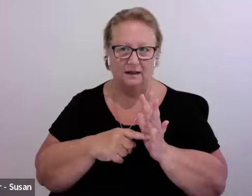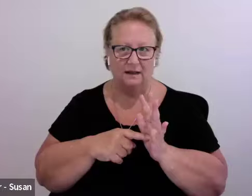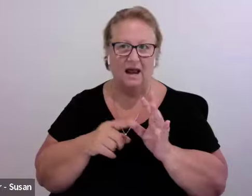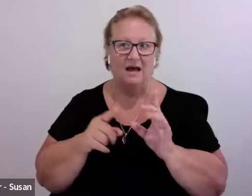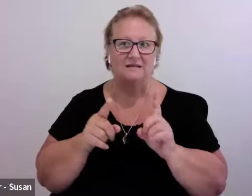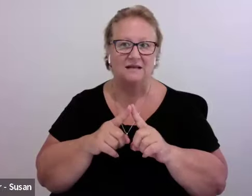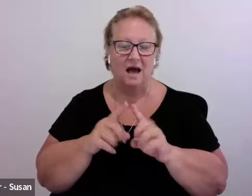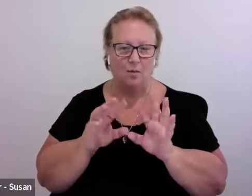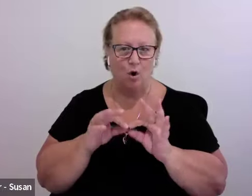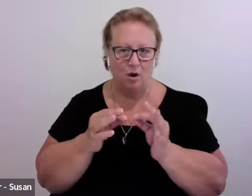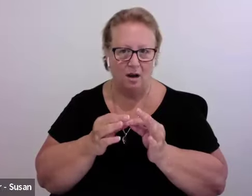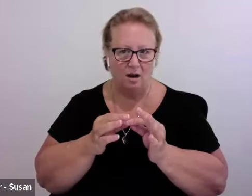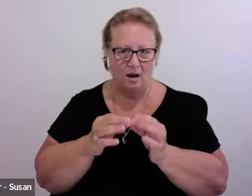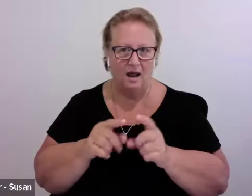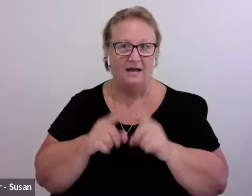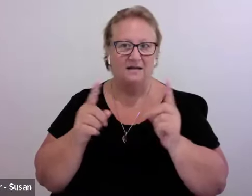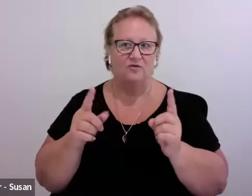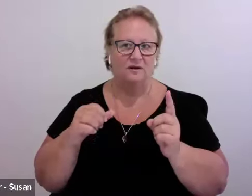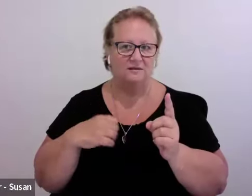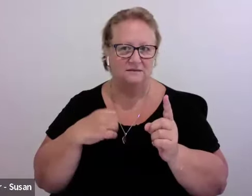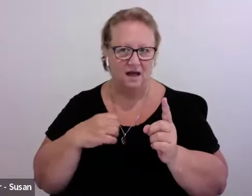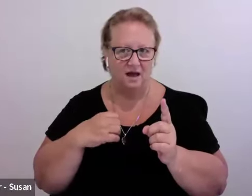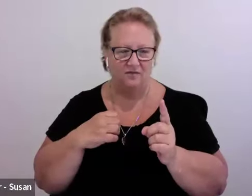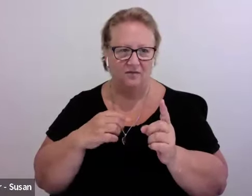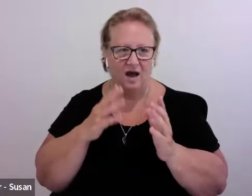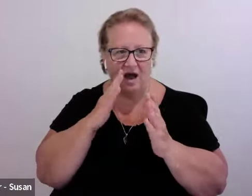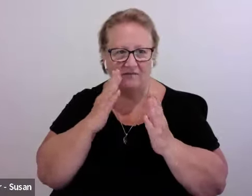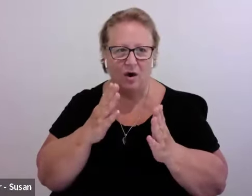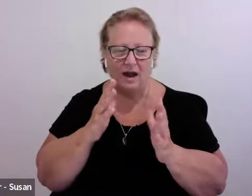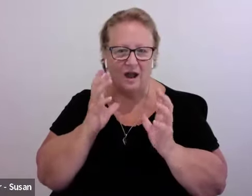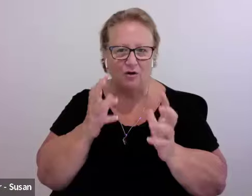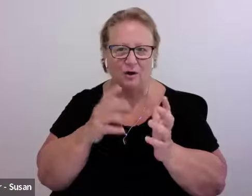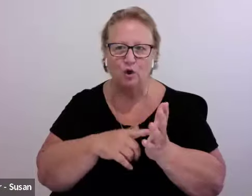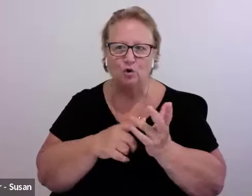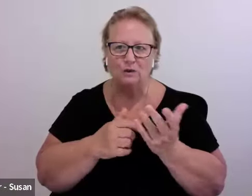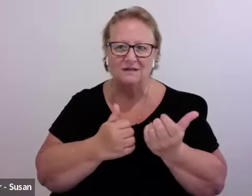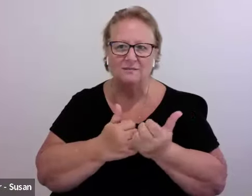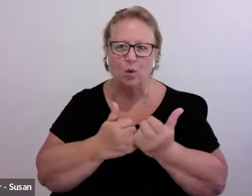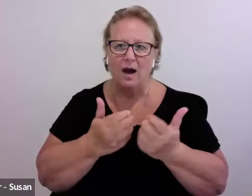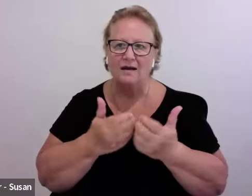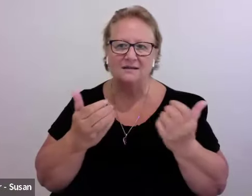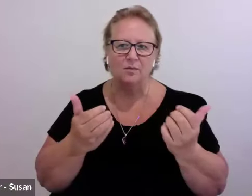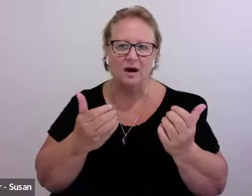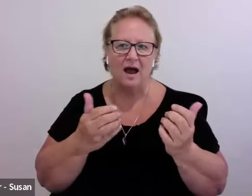as a formal partner on our proposal. However, a different unit within the same umbrella corporation with